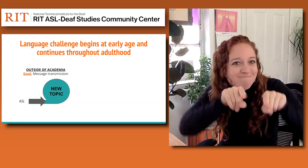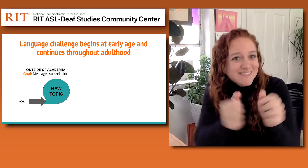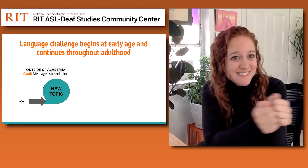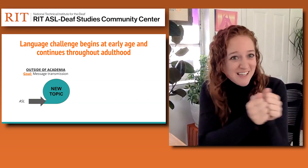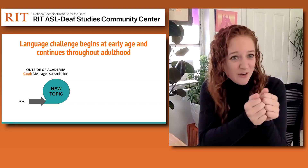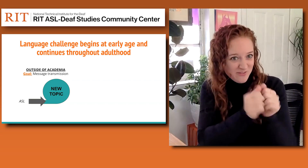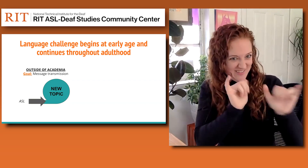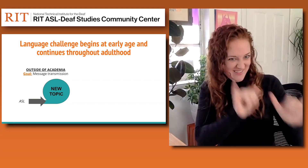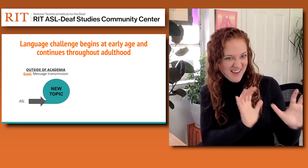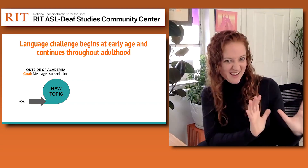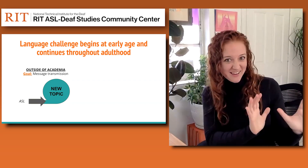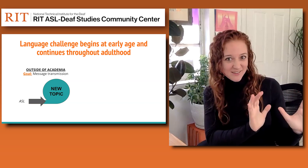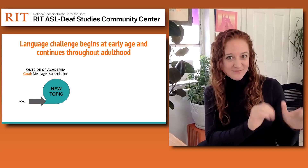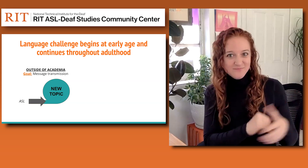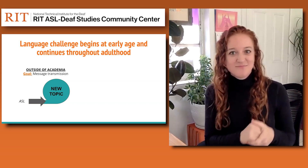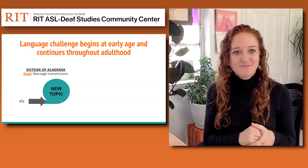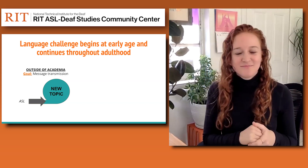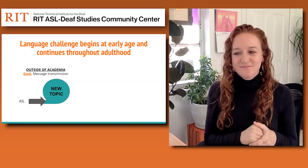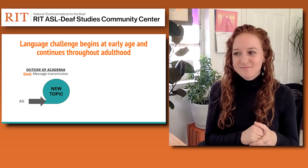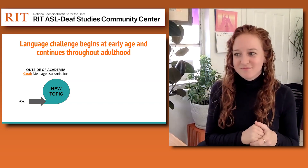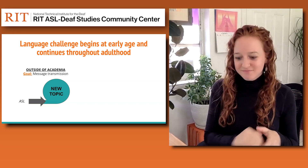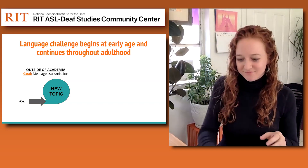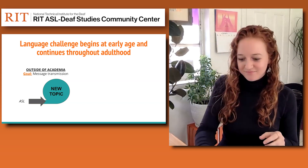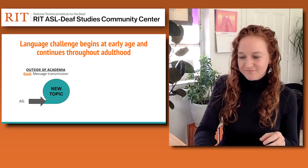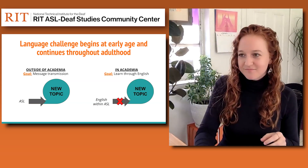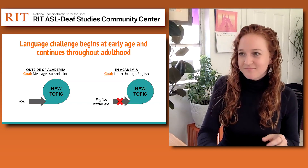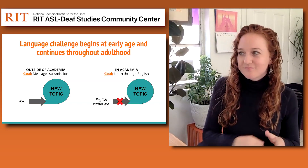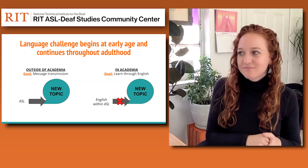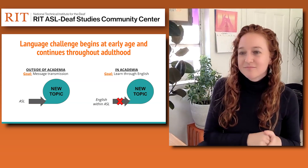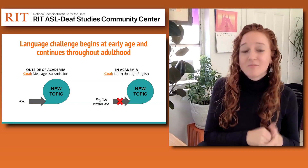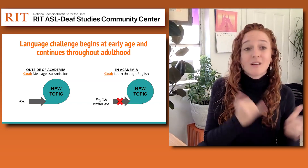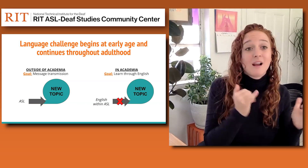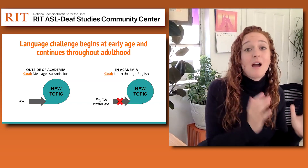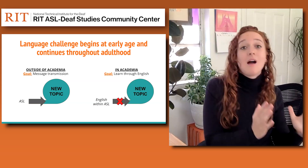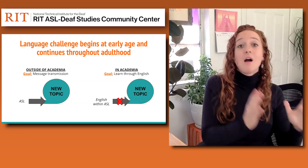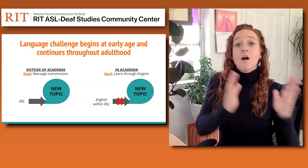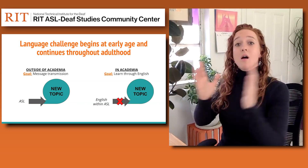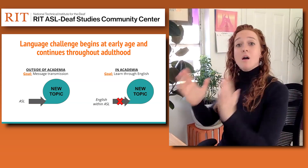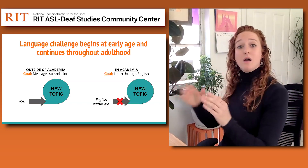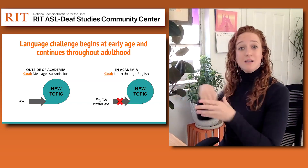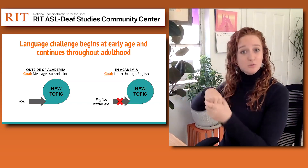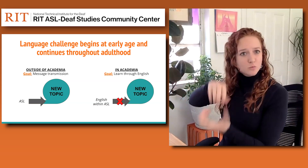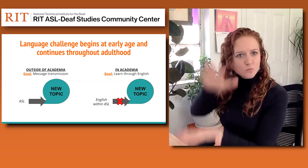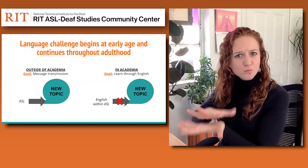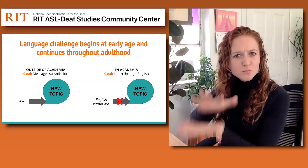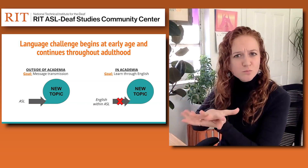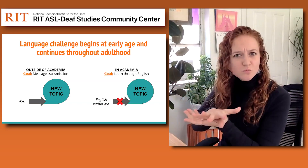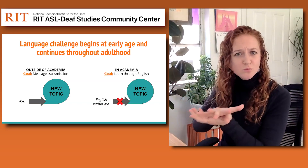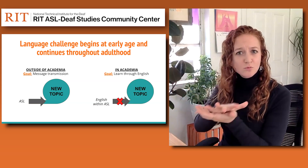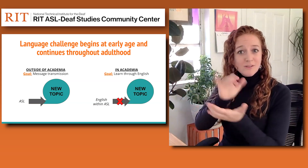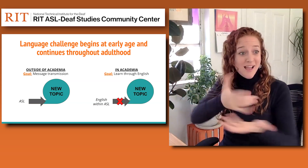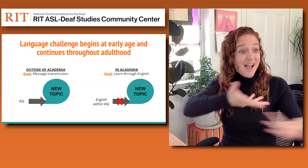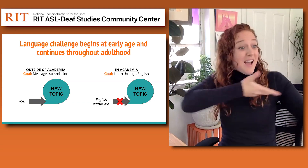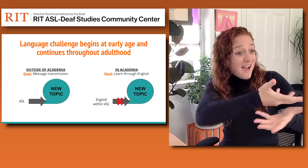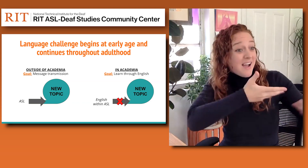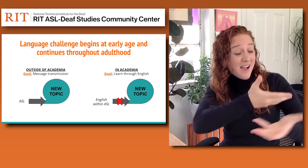whereas if you were using natural language with another deaf person, you would sign the concept and understand that concept